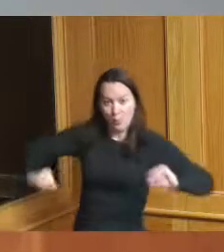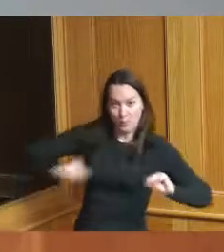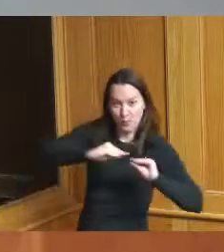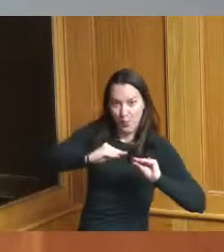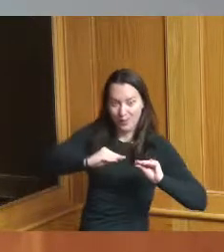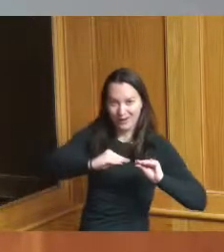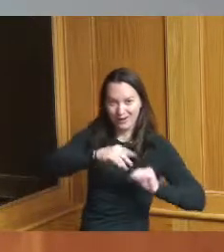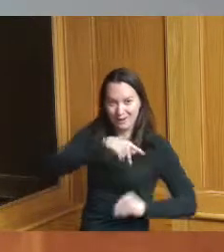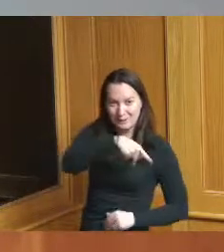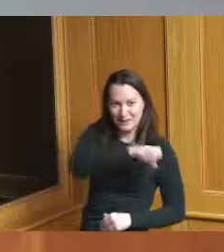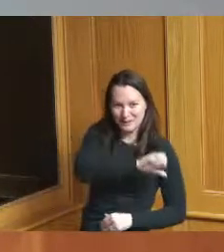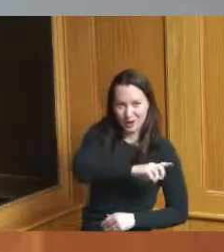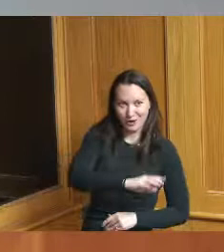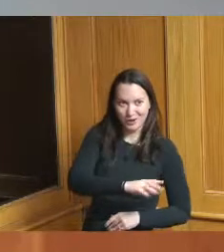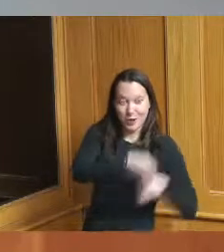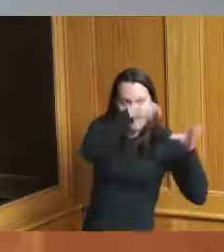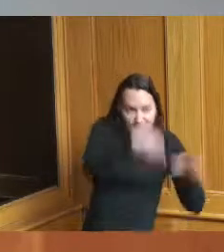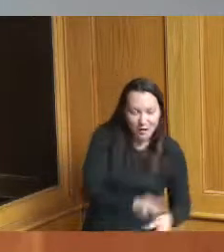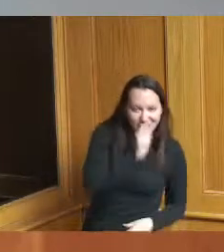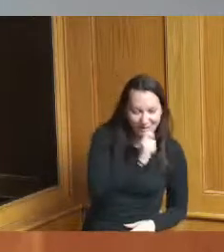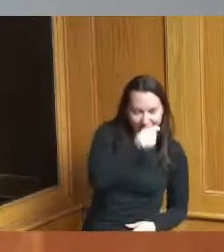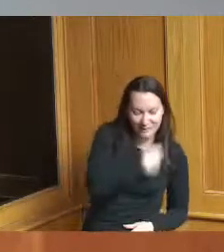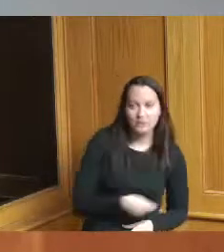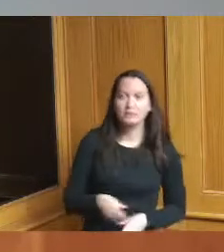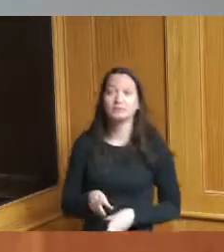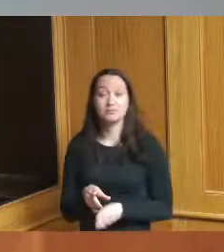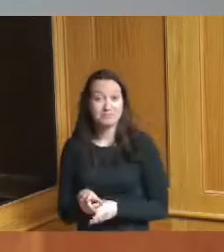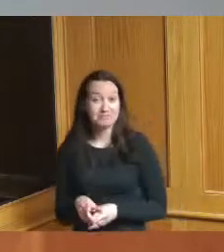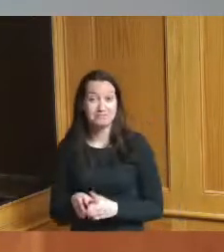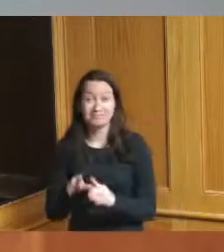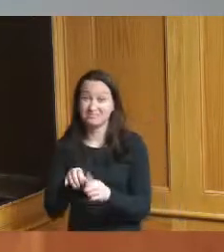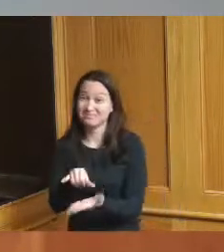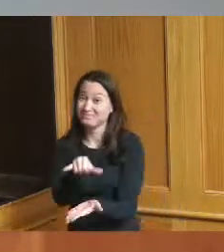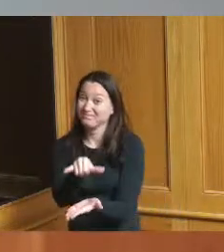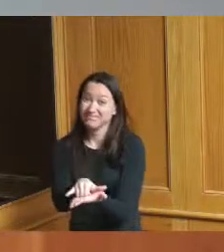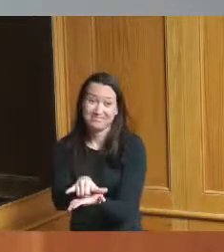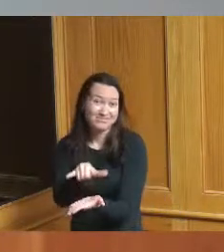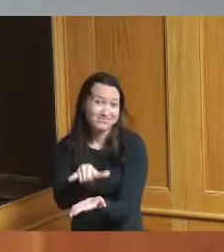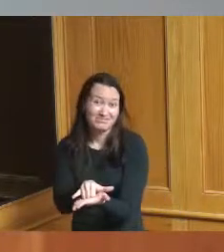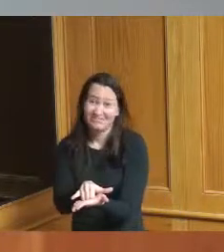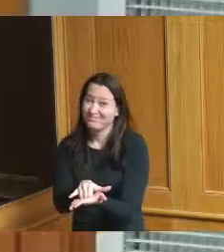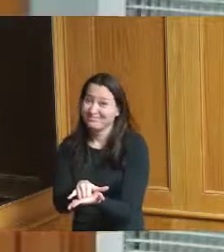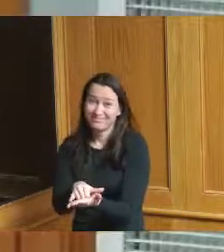because of the at-home testing we actually won't have any way to capture that because there's so